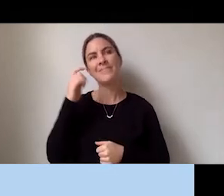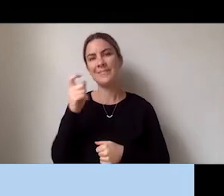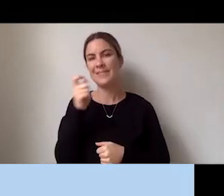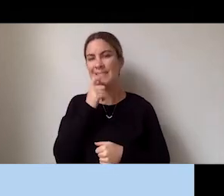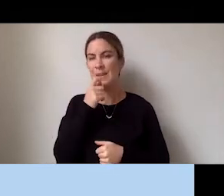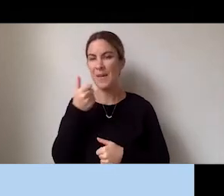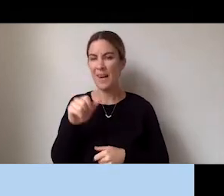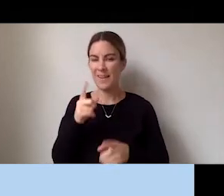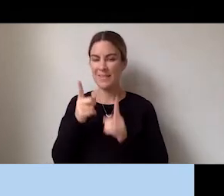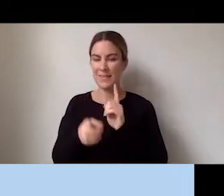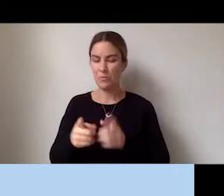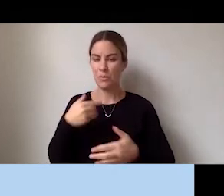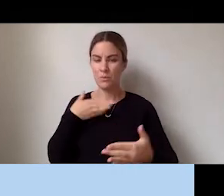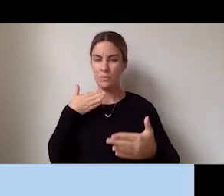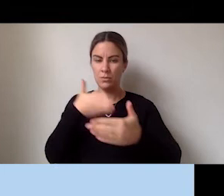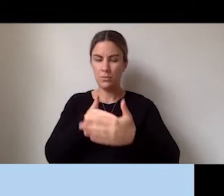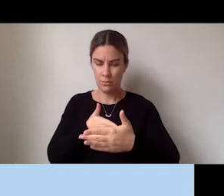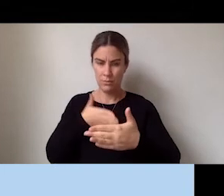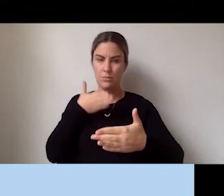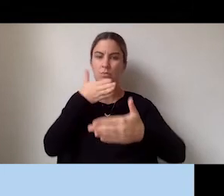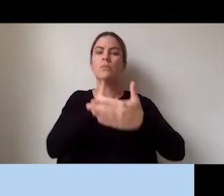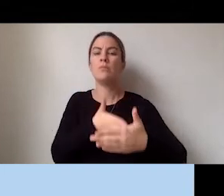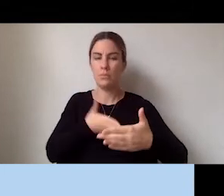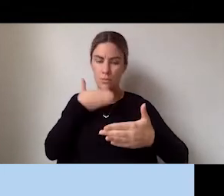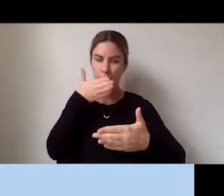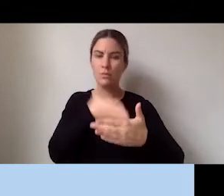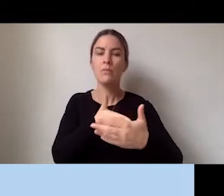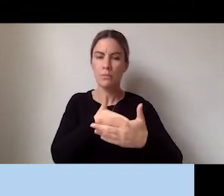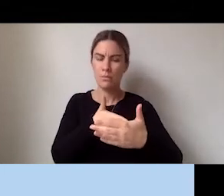over and over again, an insurmountable mountain of